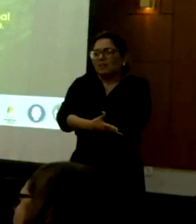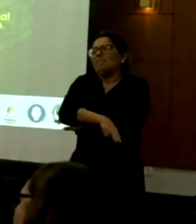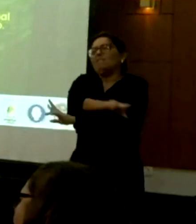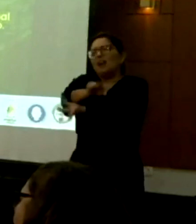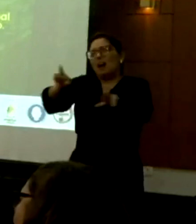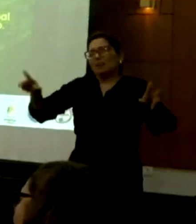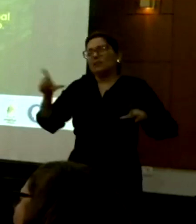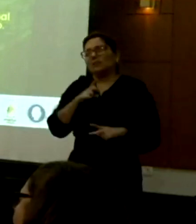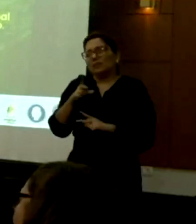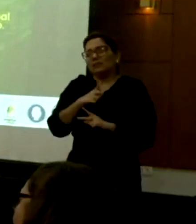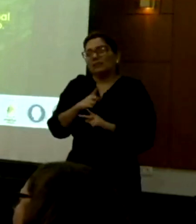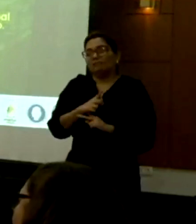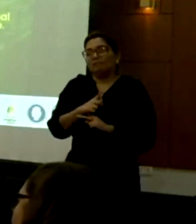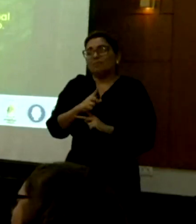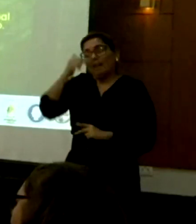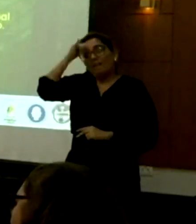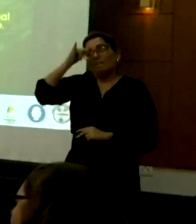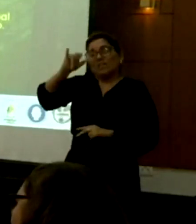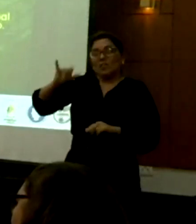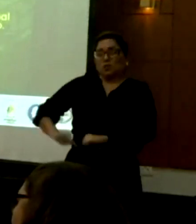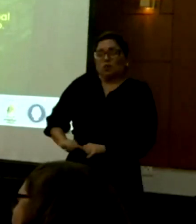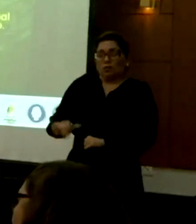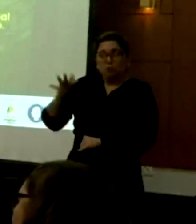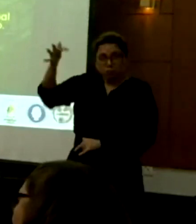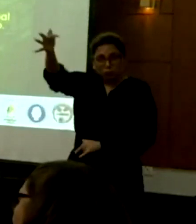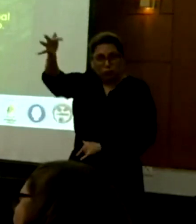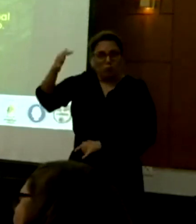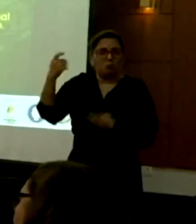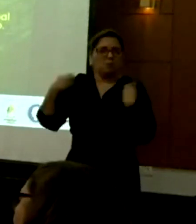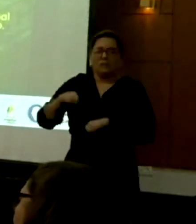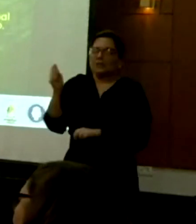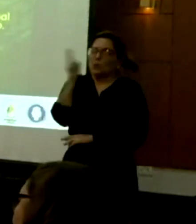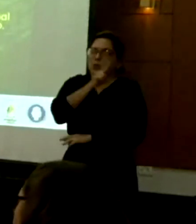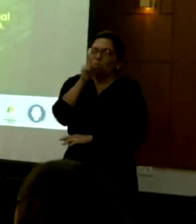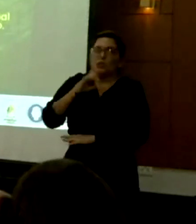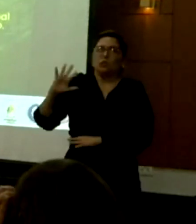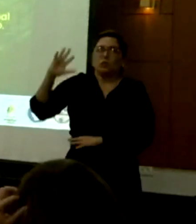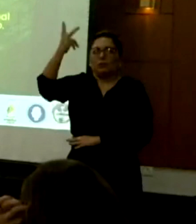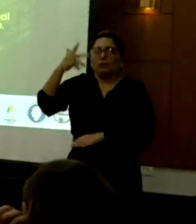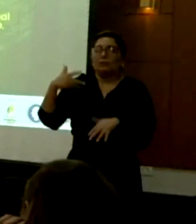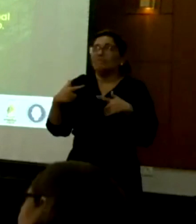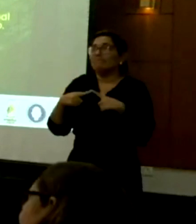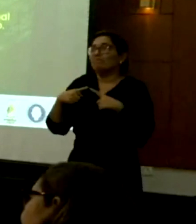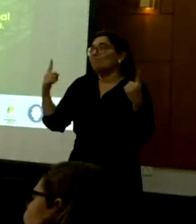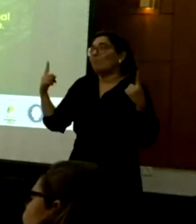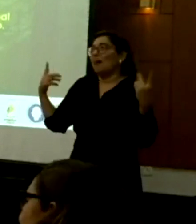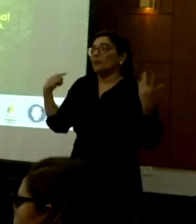we will suffer , but then our hands are tied, how can we stop